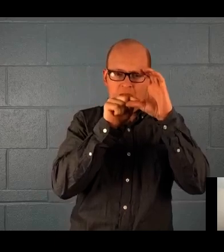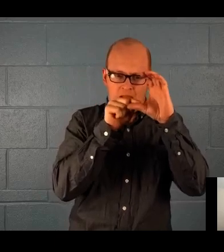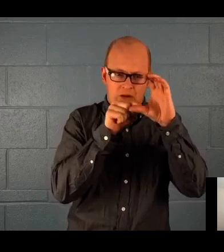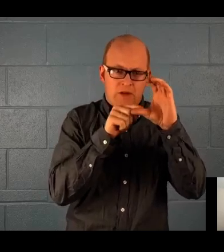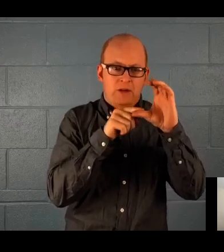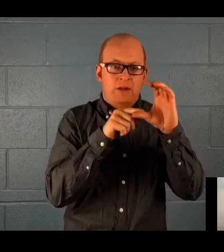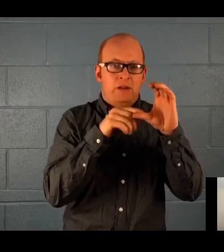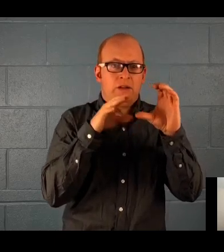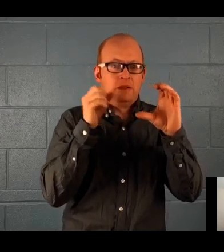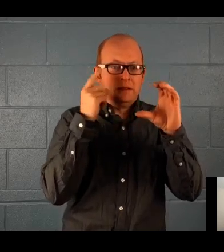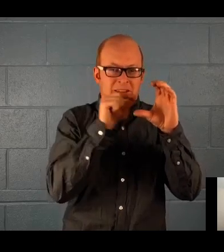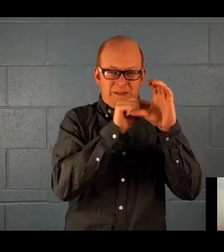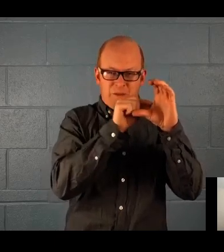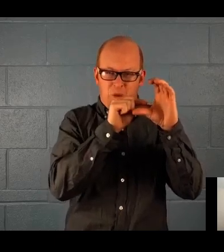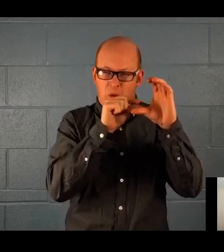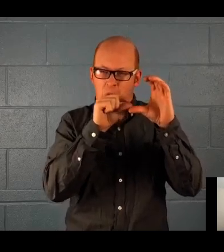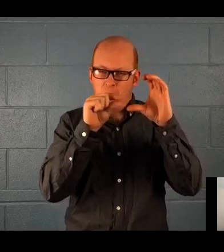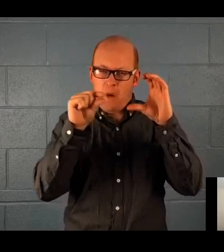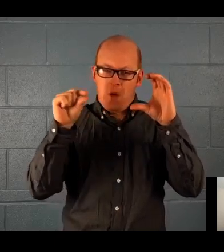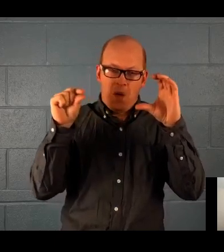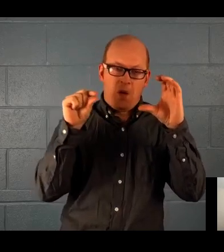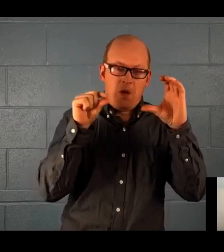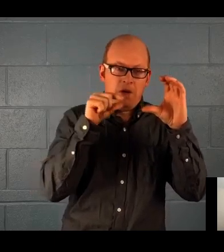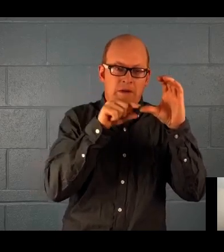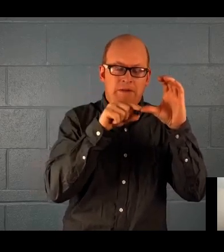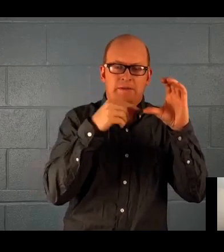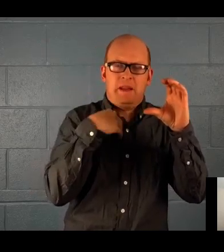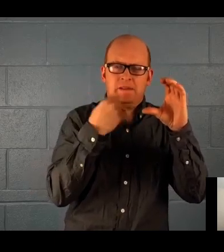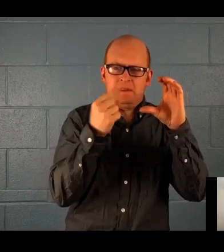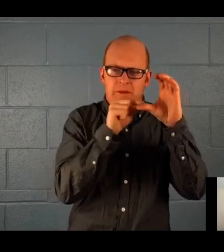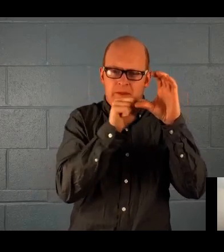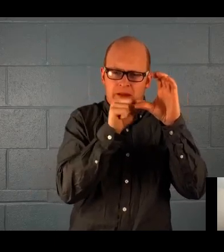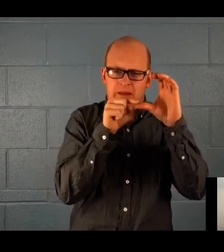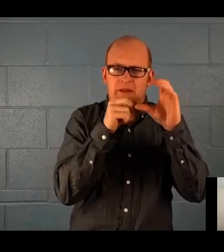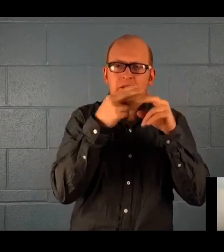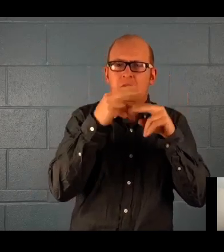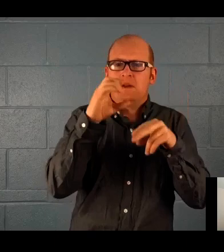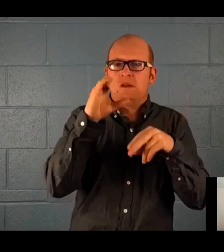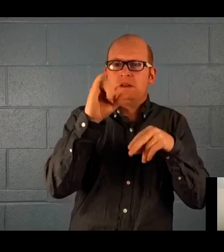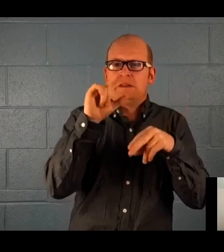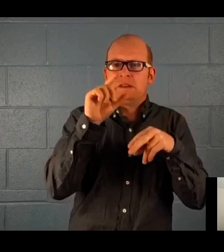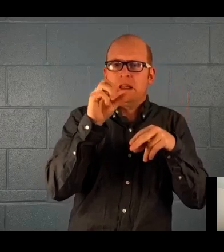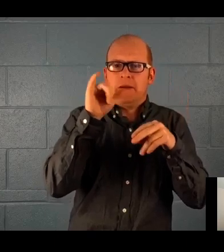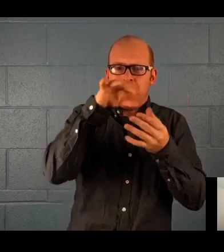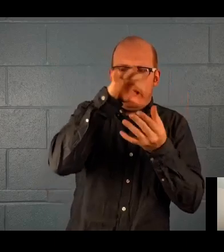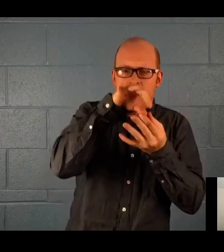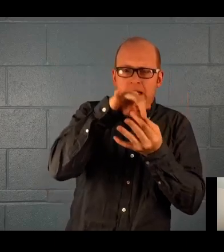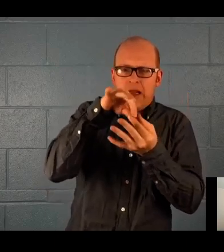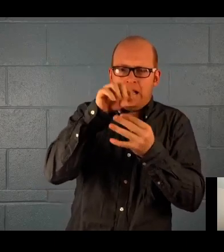called the connecting cilium, which we've discussed before. In wild type mice, the transport of Rhodopsin